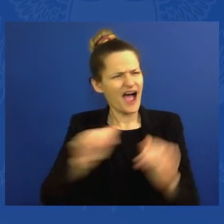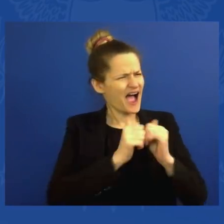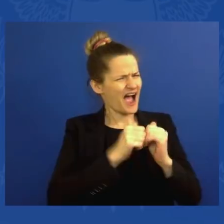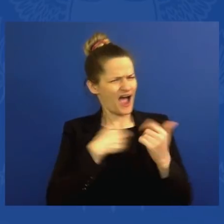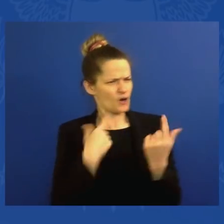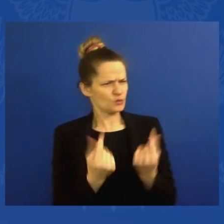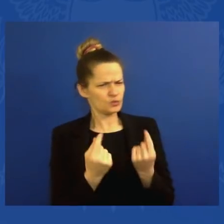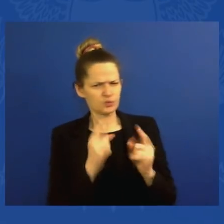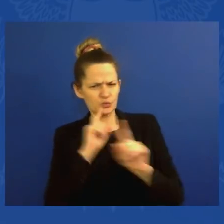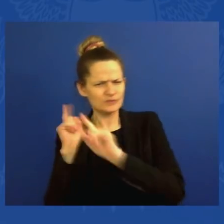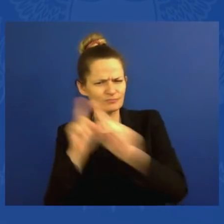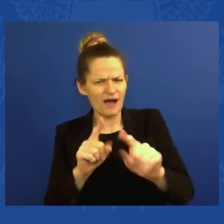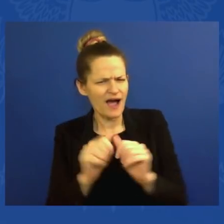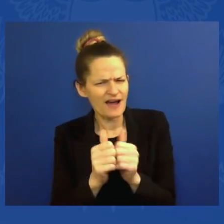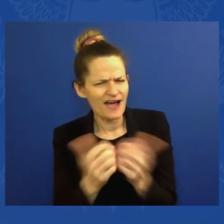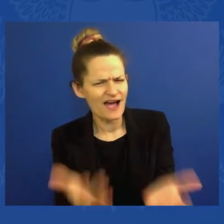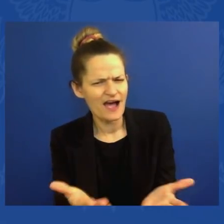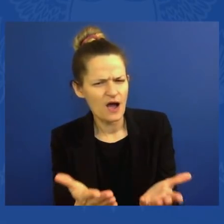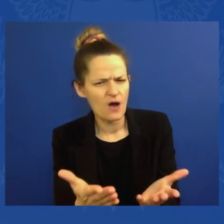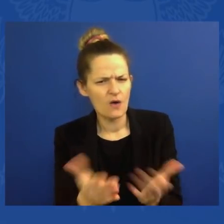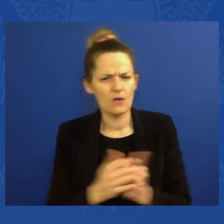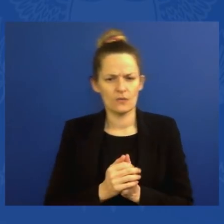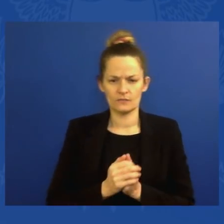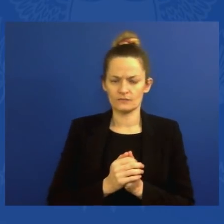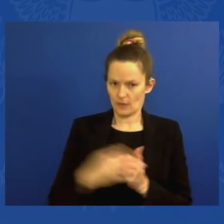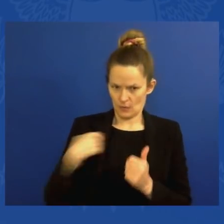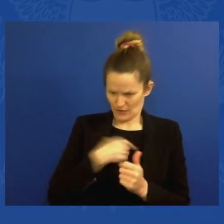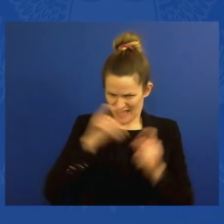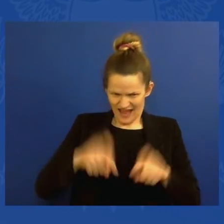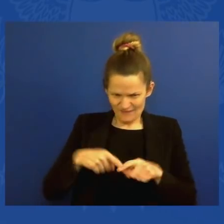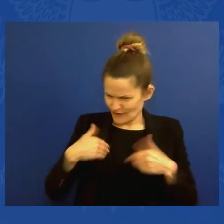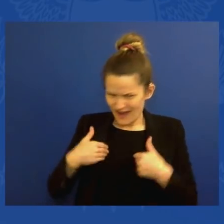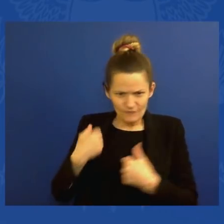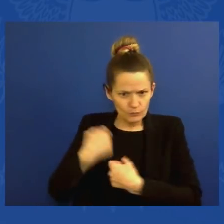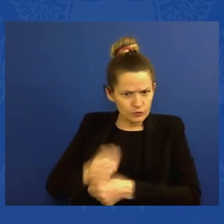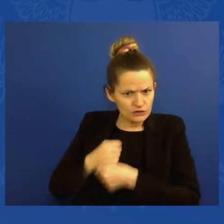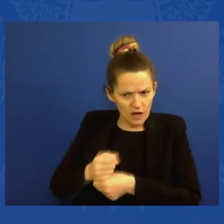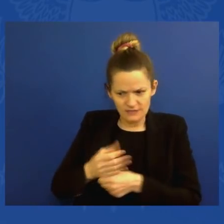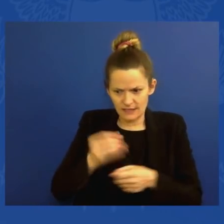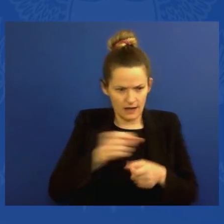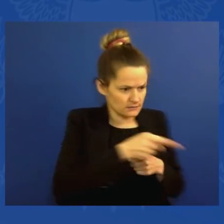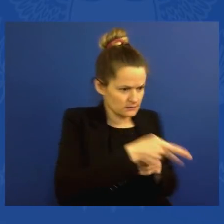and in demand supplies. And as we've continued to address supply shortages of critical items,